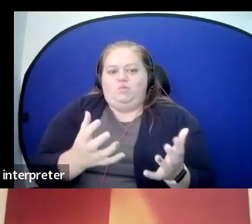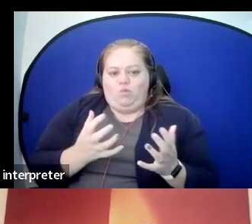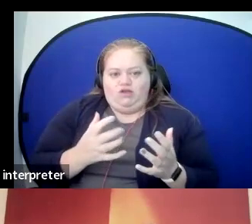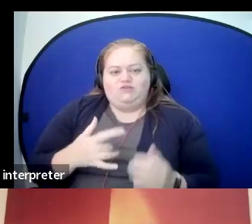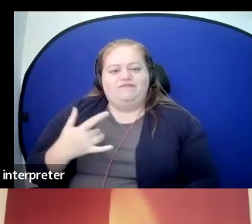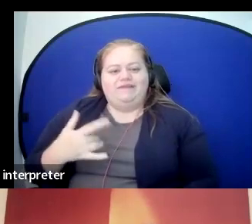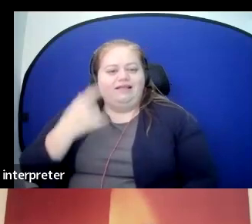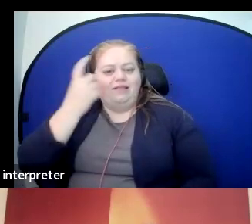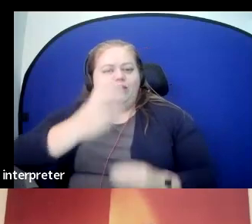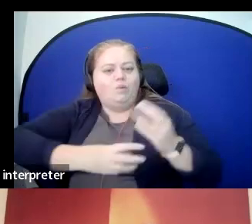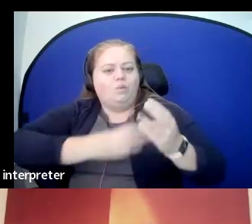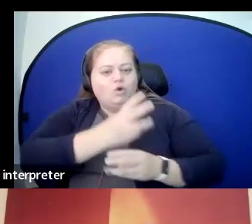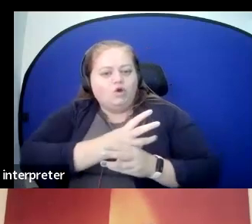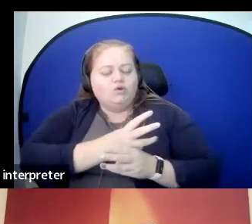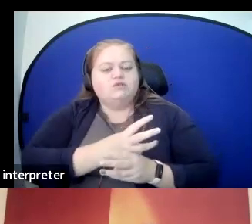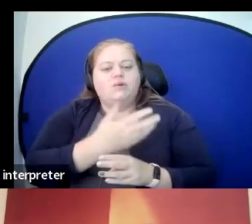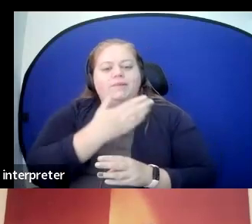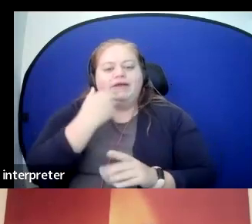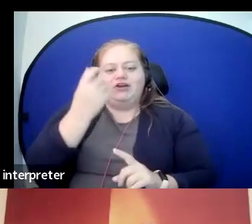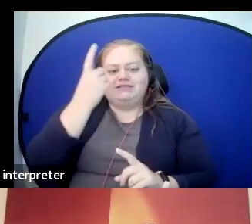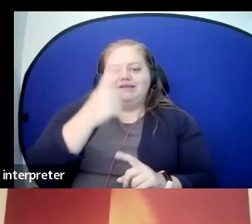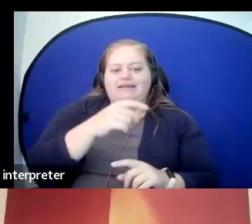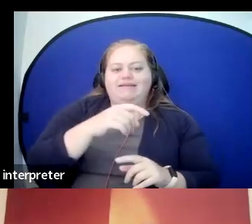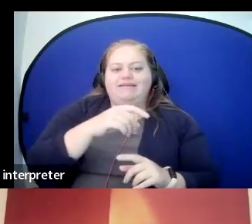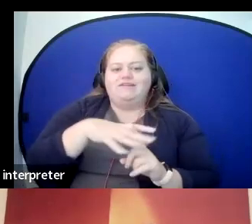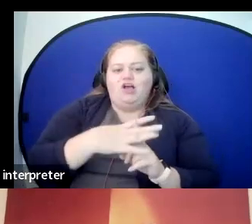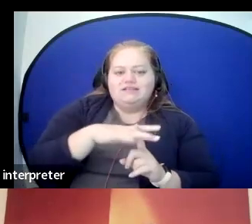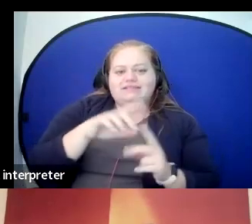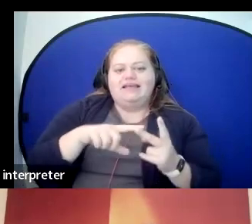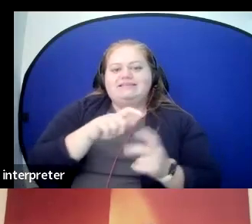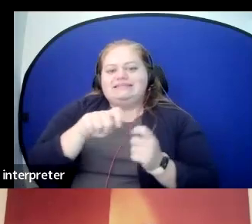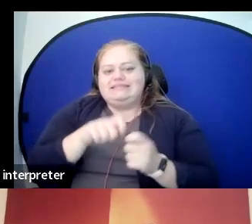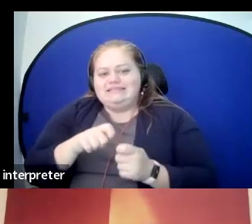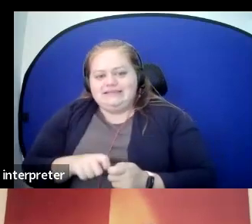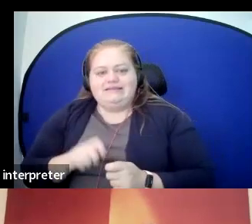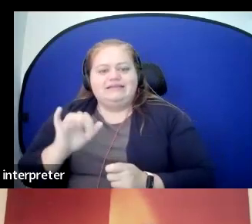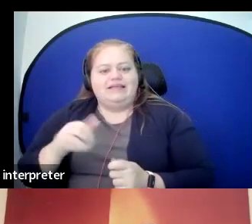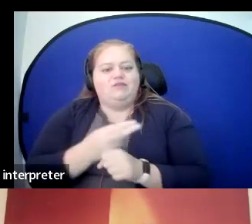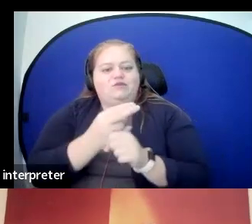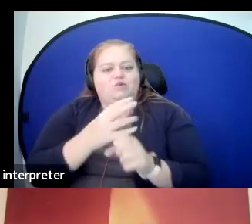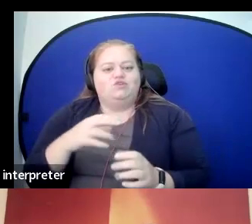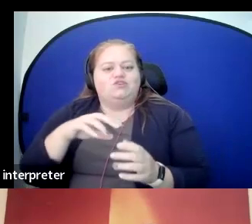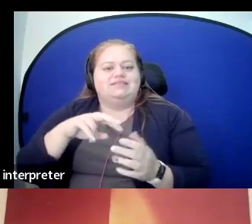So a better detail to context and better understanding of the user intention is one really big factor